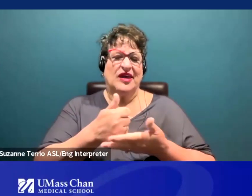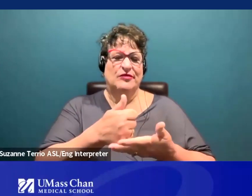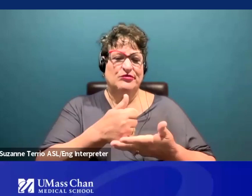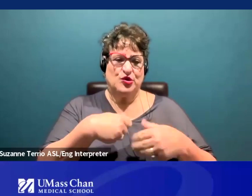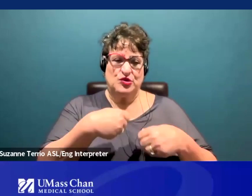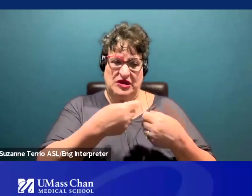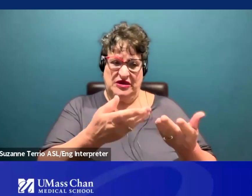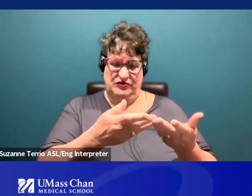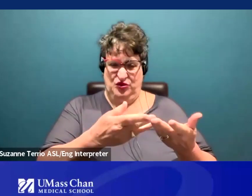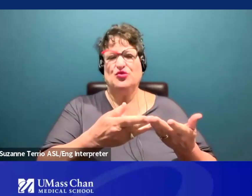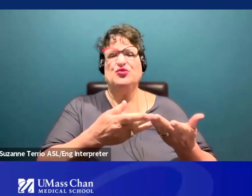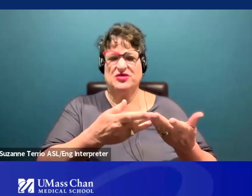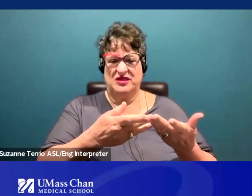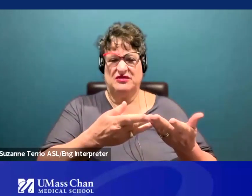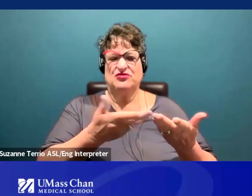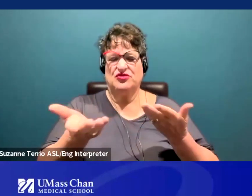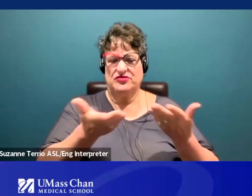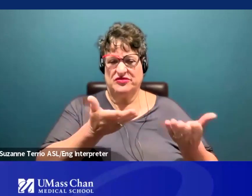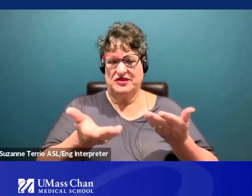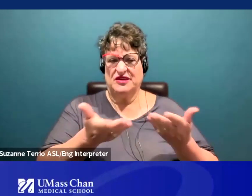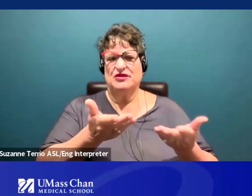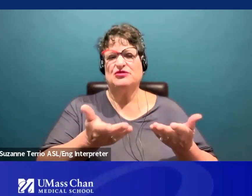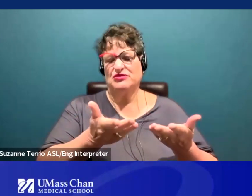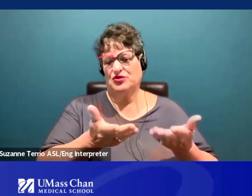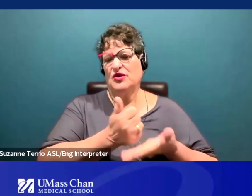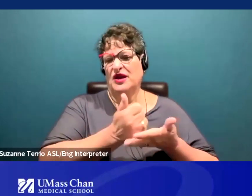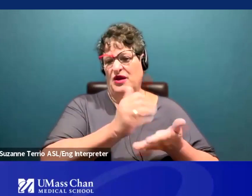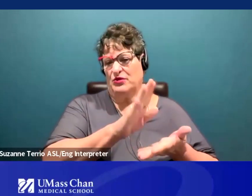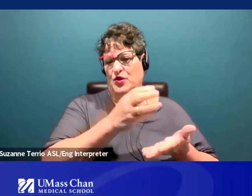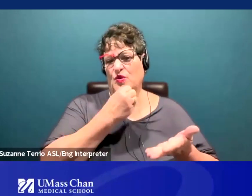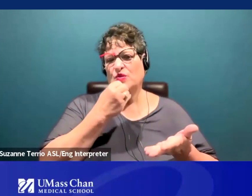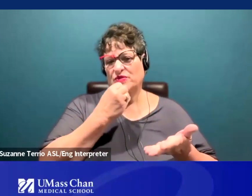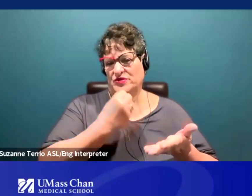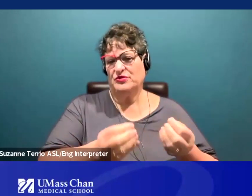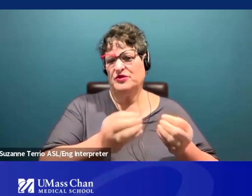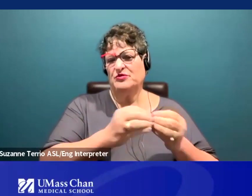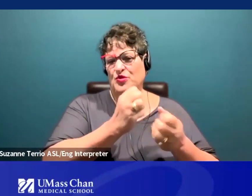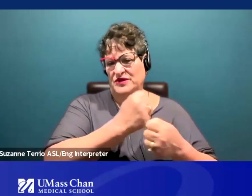So it shouldn't just be on your client to be trying to figure out what those accommodations are.